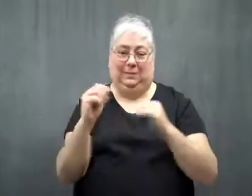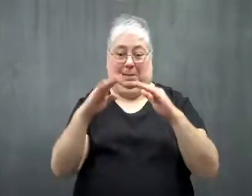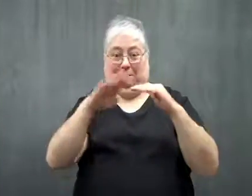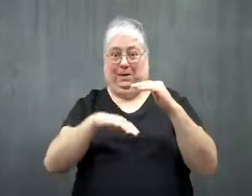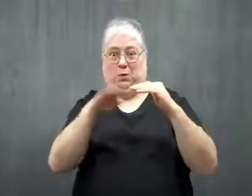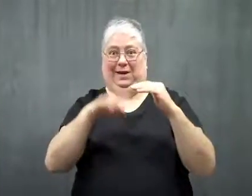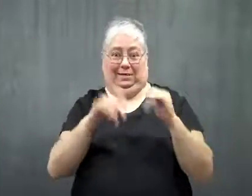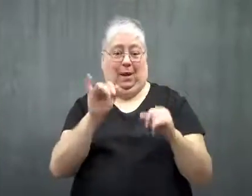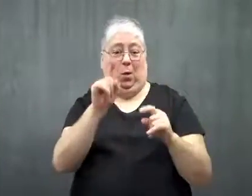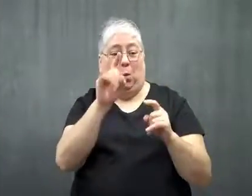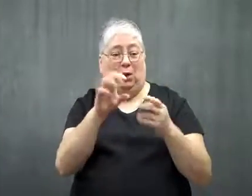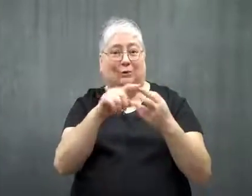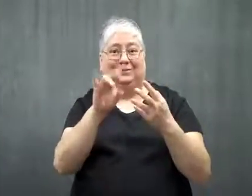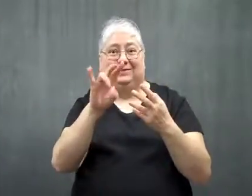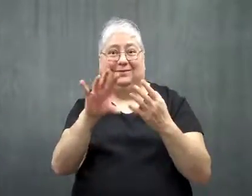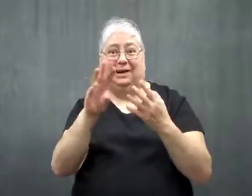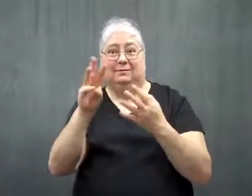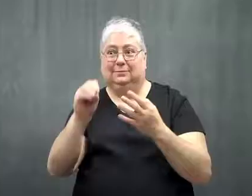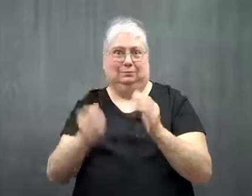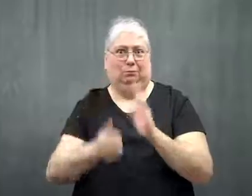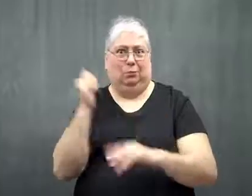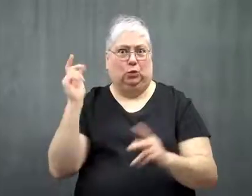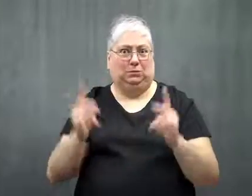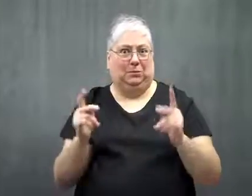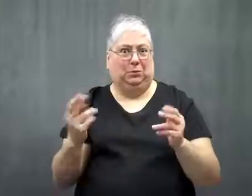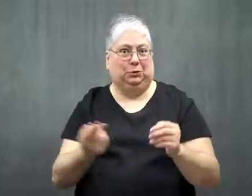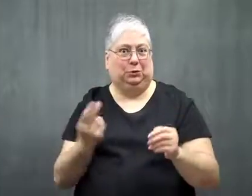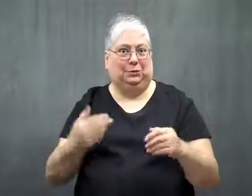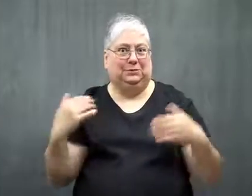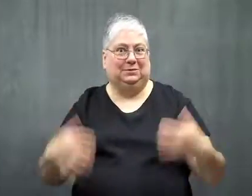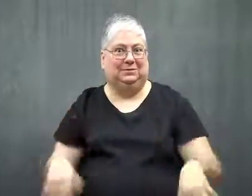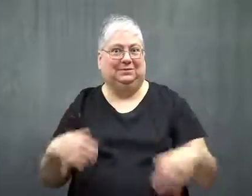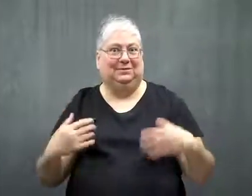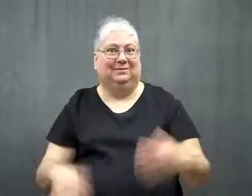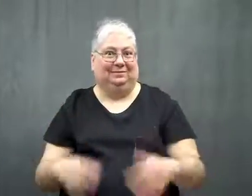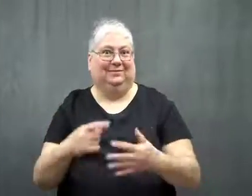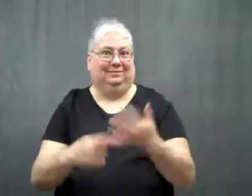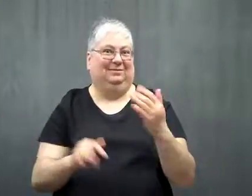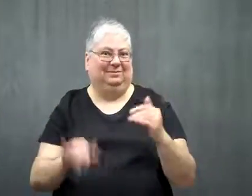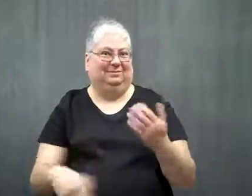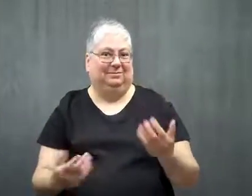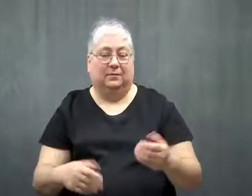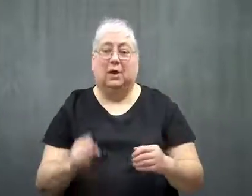The bulbs in between, 100, 75 and 60 are the ones people use most.